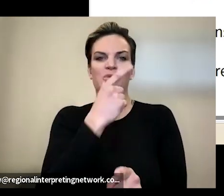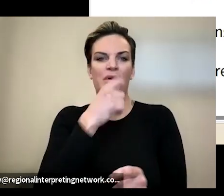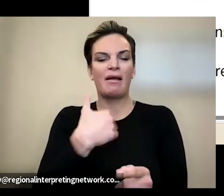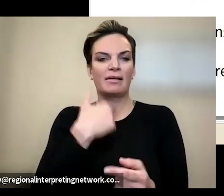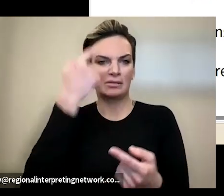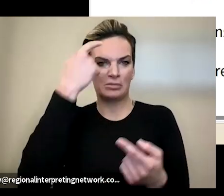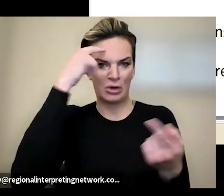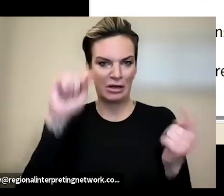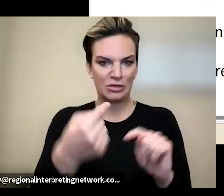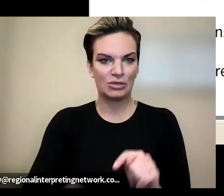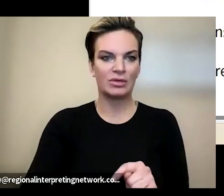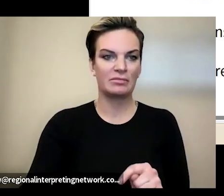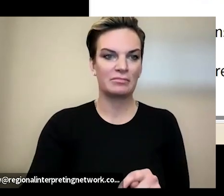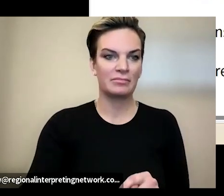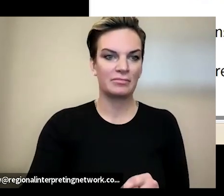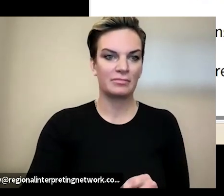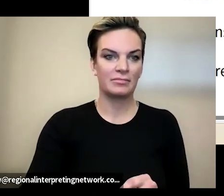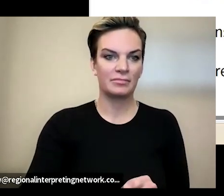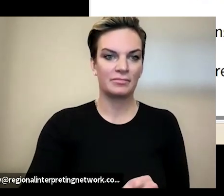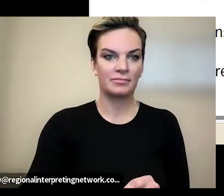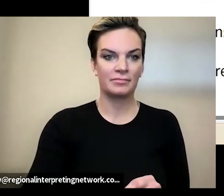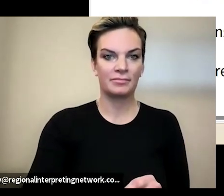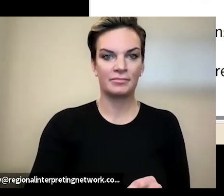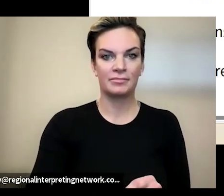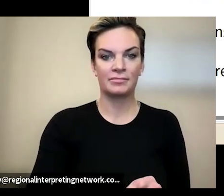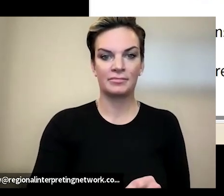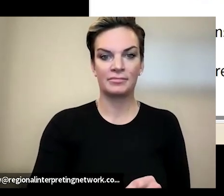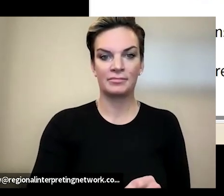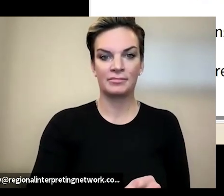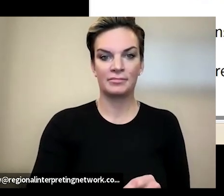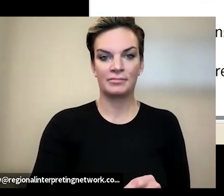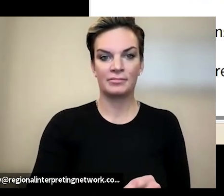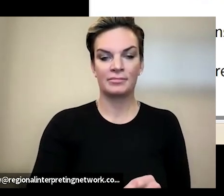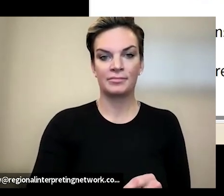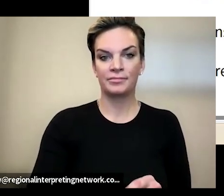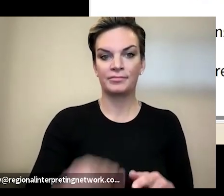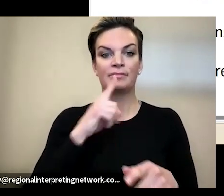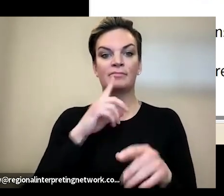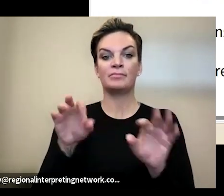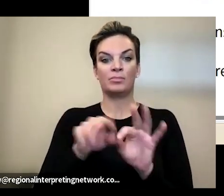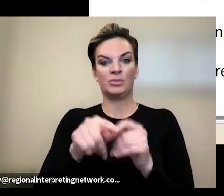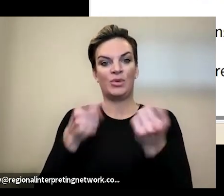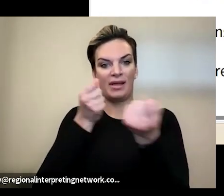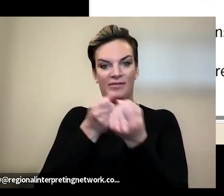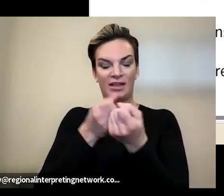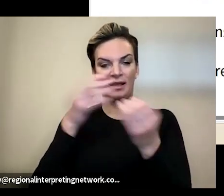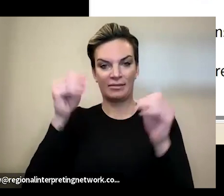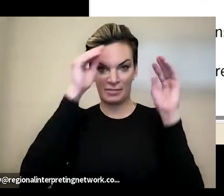Advocate and educate - we can teach people about invisible disabilities, we can educate and advocate